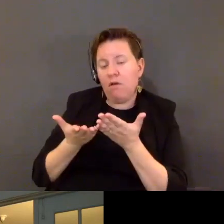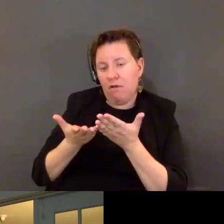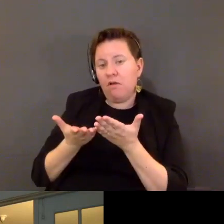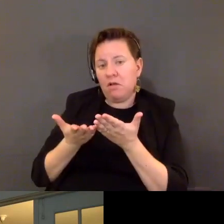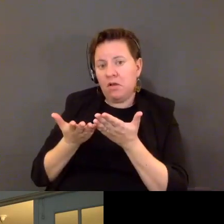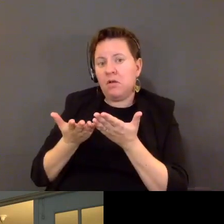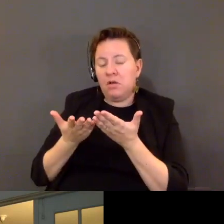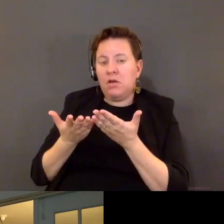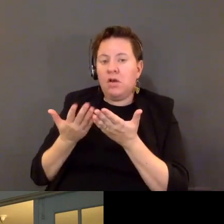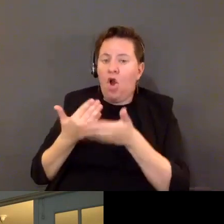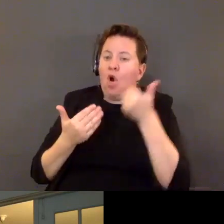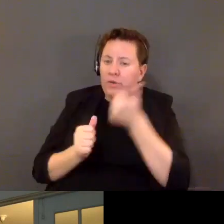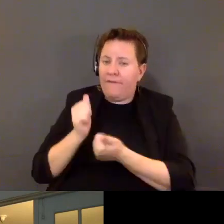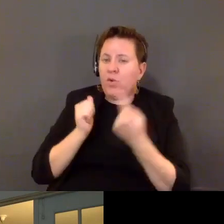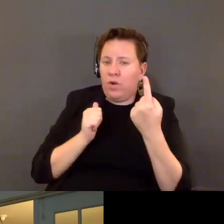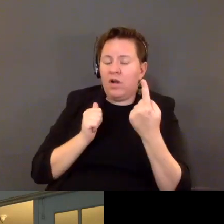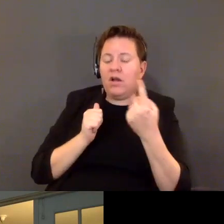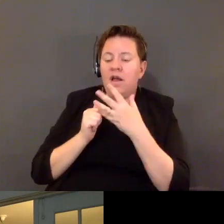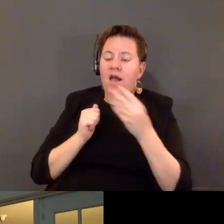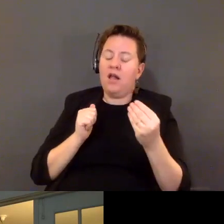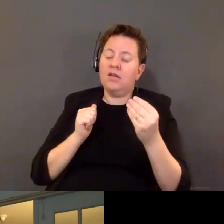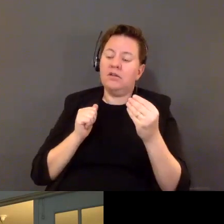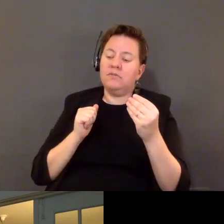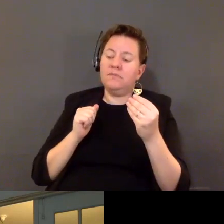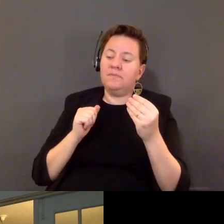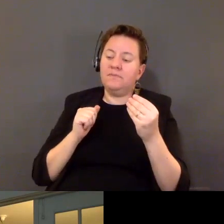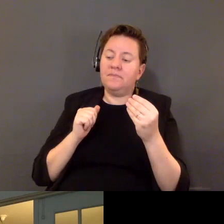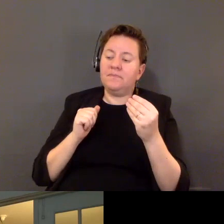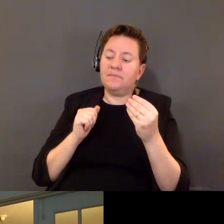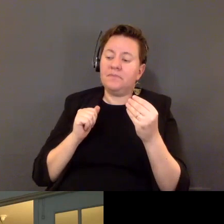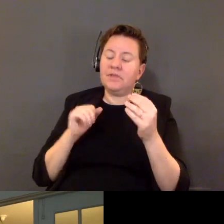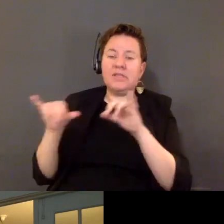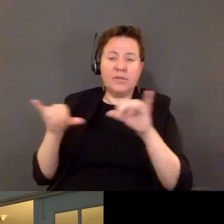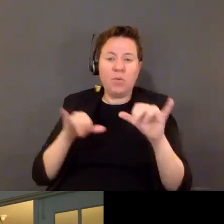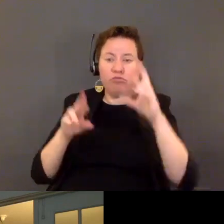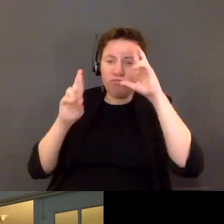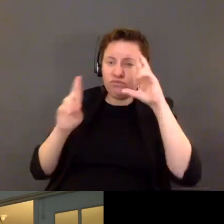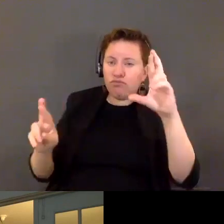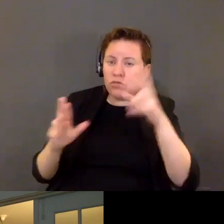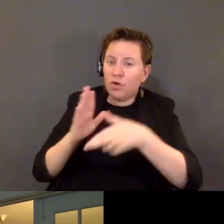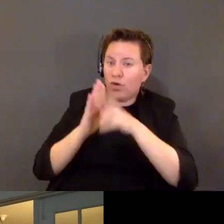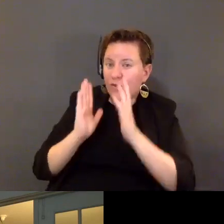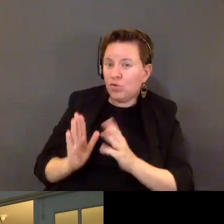and i you know in the same way that i respect reviewers that won't review books just